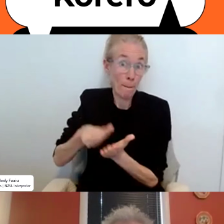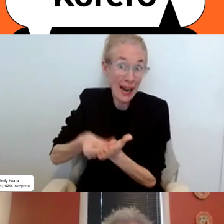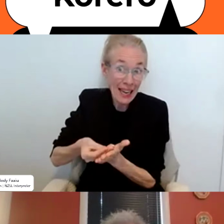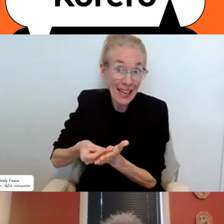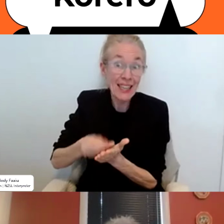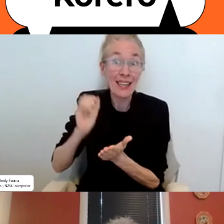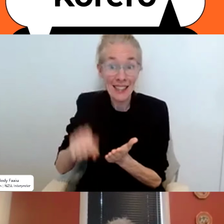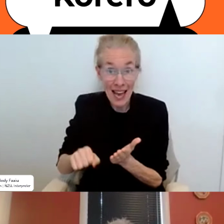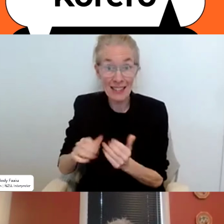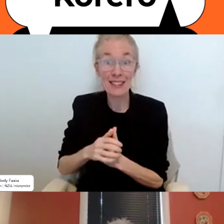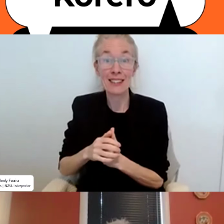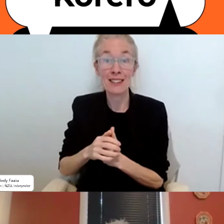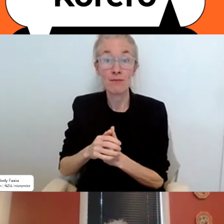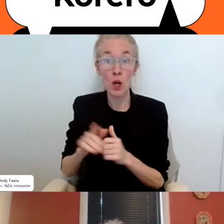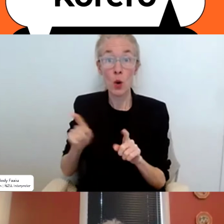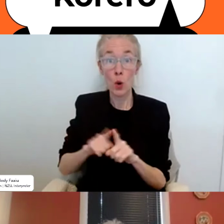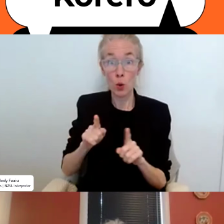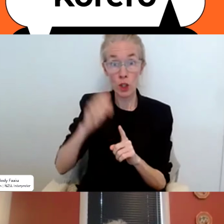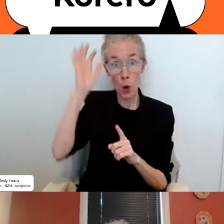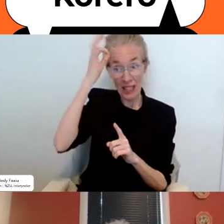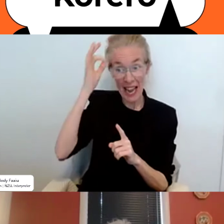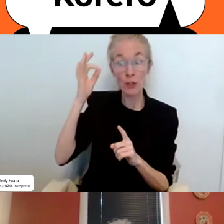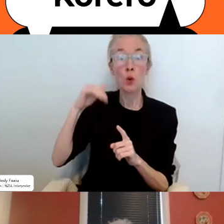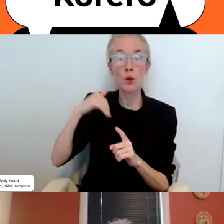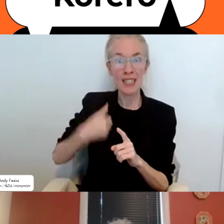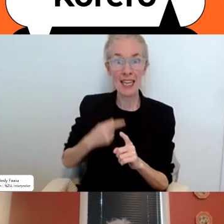and it takes bringing your communities along for the ride, because there's